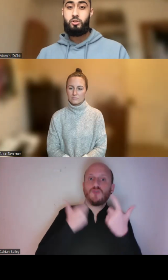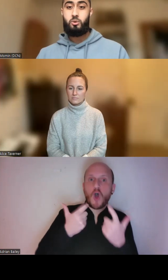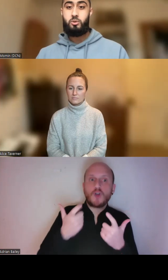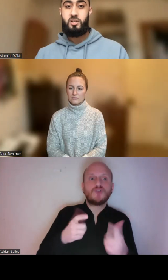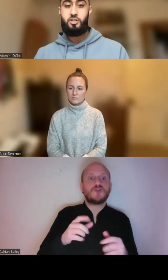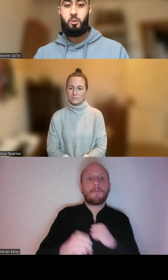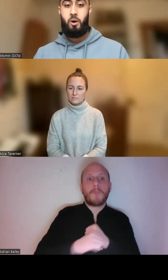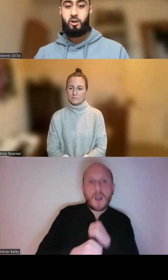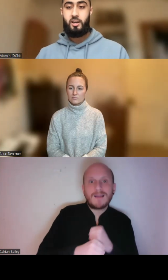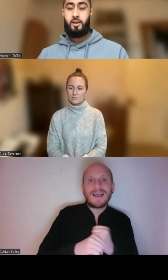all sorts of digital marketing.